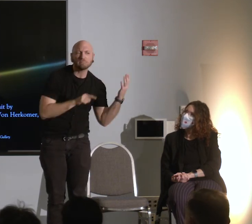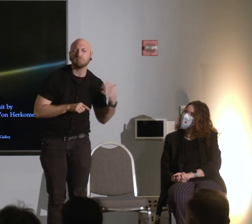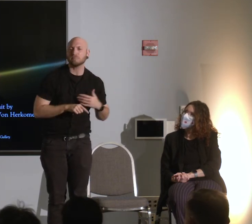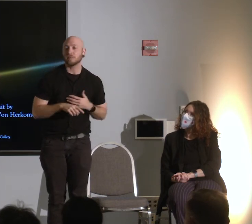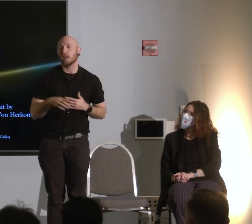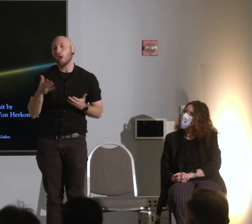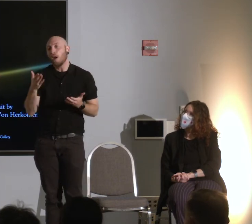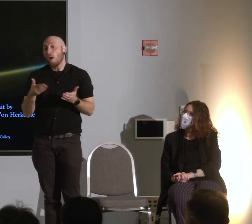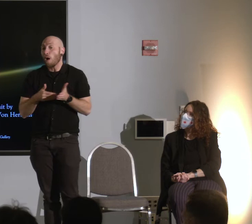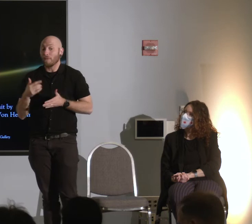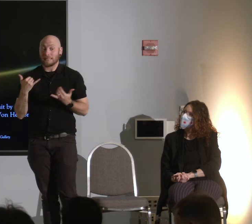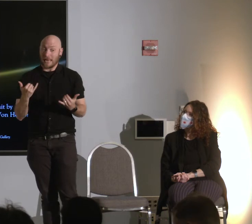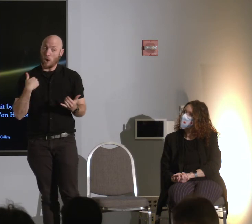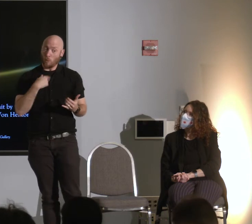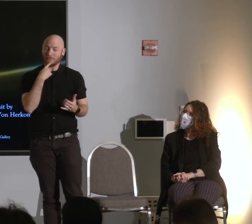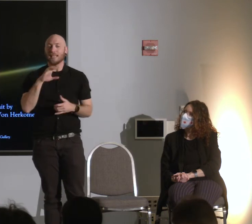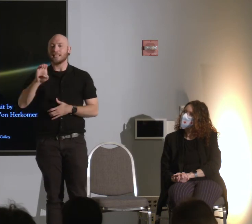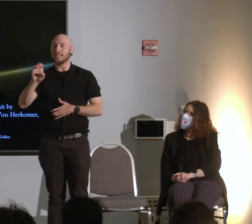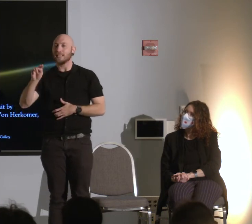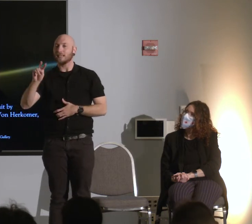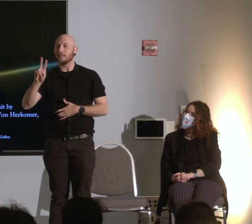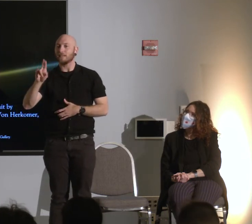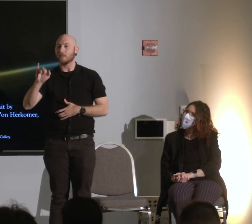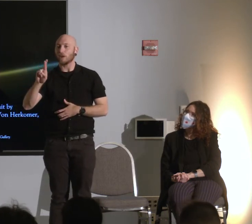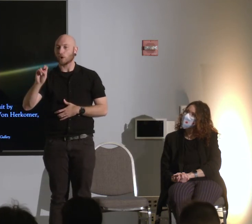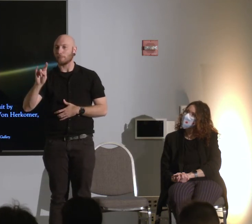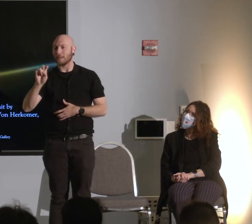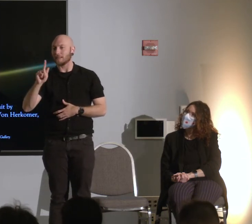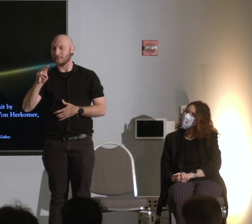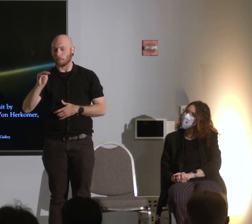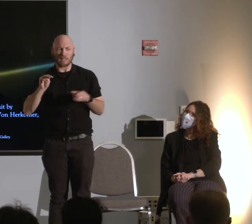call environmentalism, although that was a term he would not have recognized in his time.